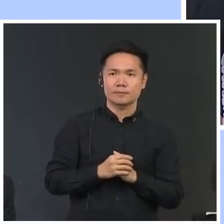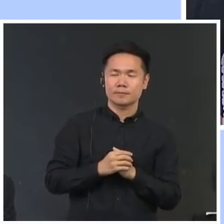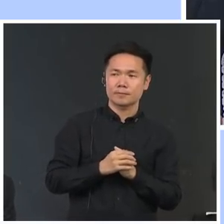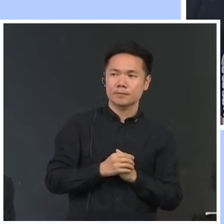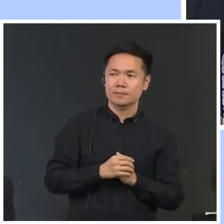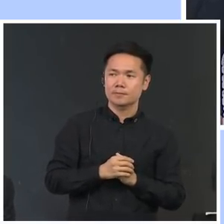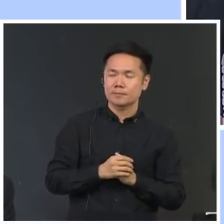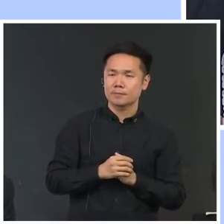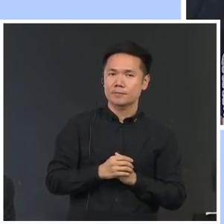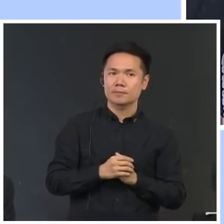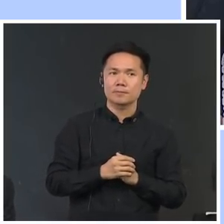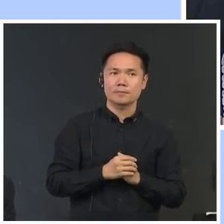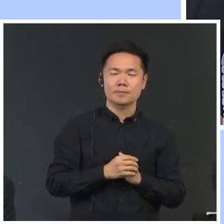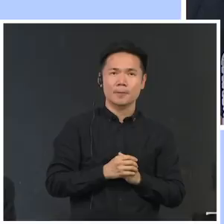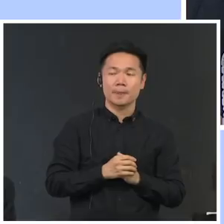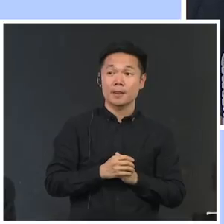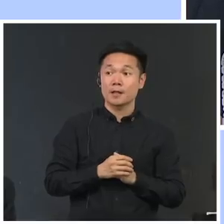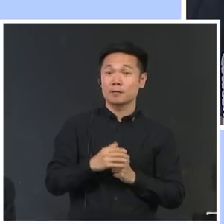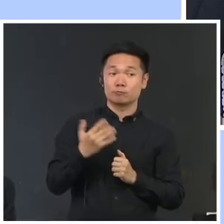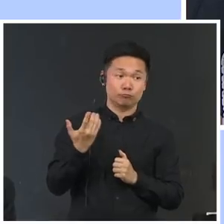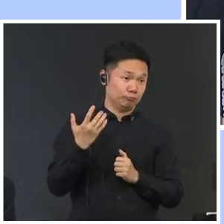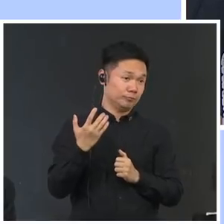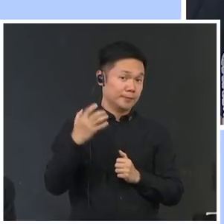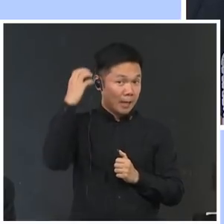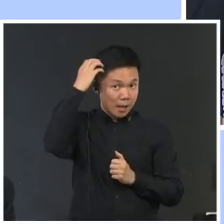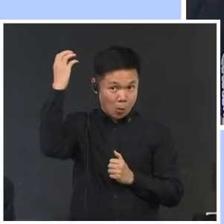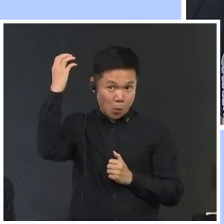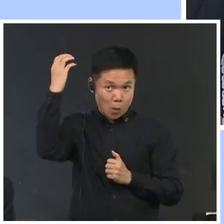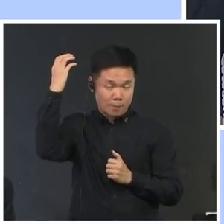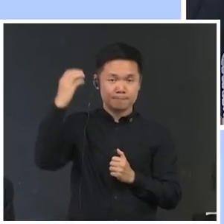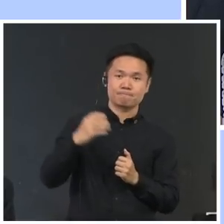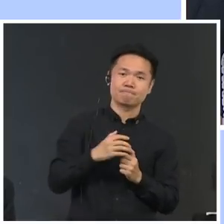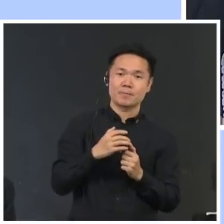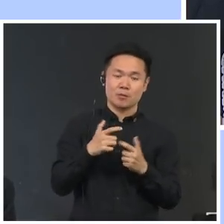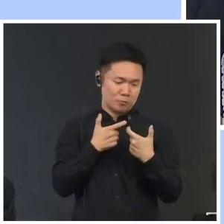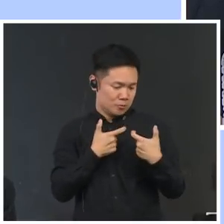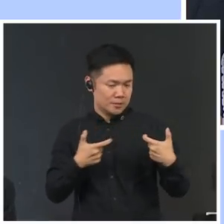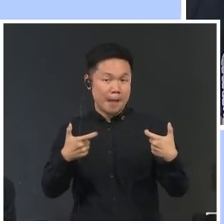there has been momentum throughout Japan. This was something that no other organization was able to do in the past.